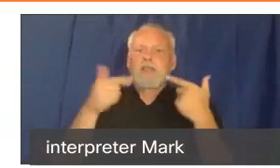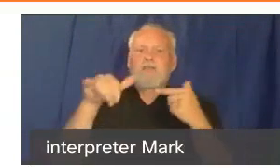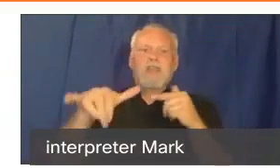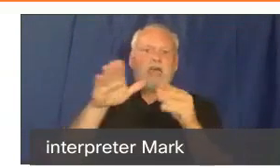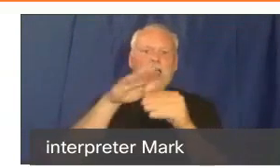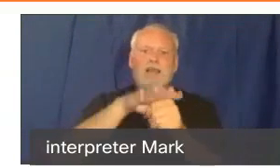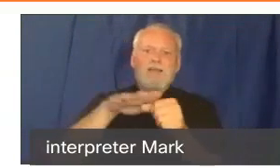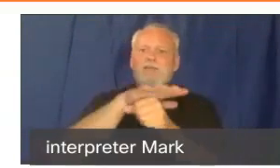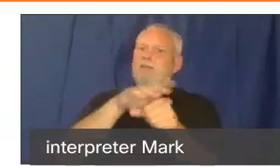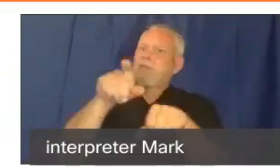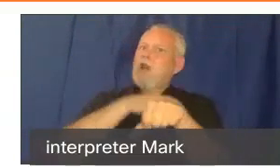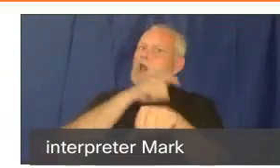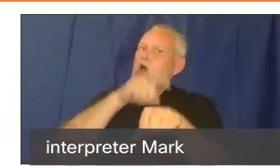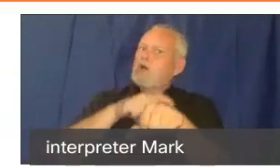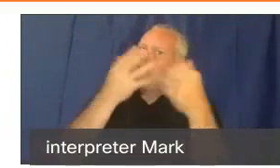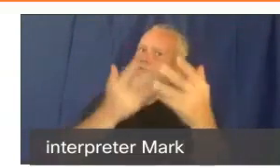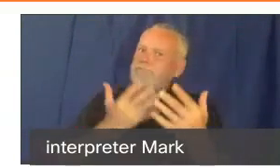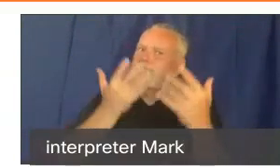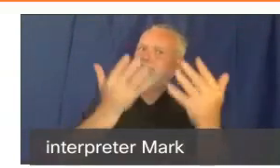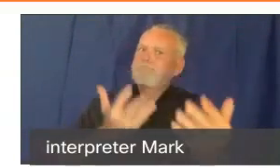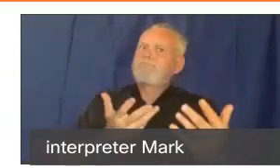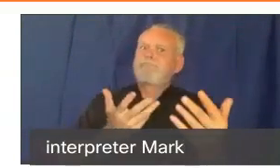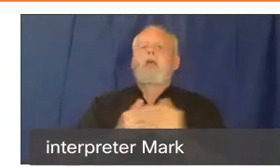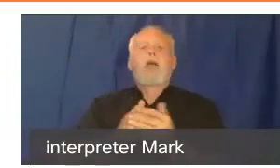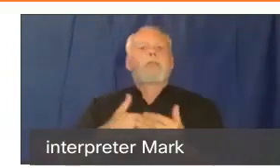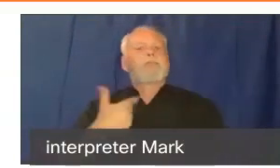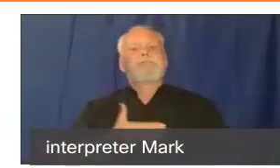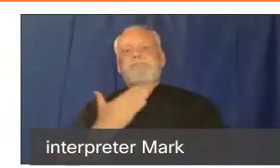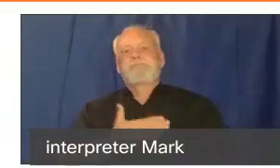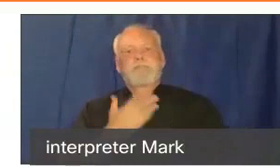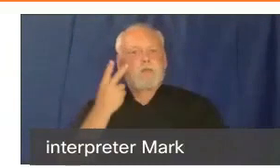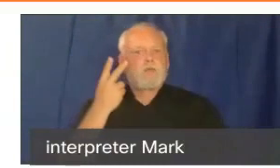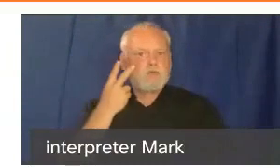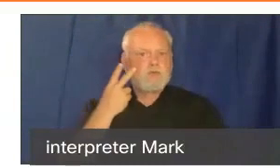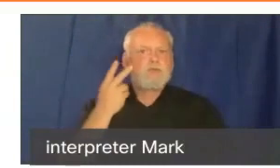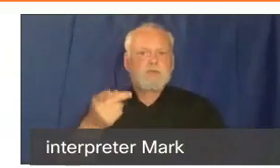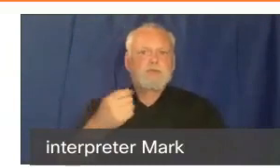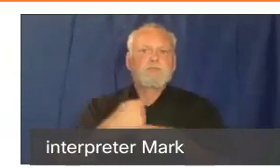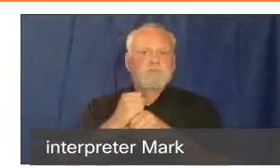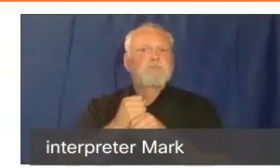This has been a long time coming and we're just, I'm just glad to see that you're making taking a step forward.